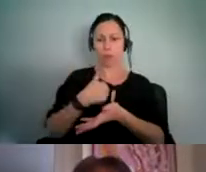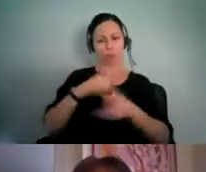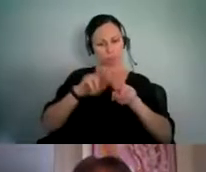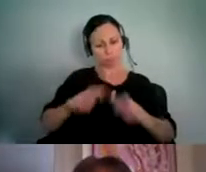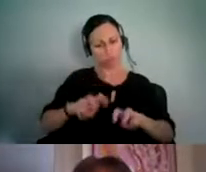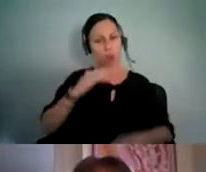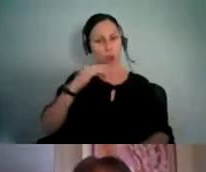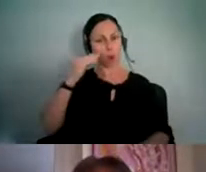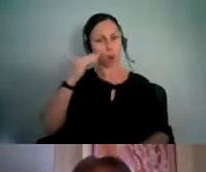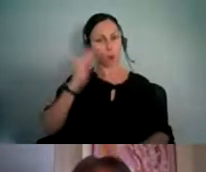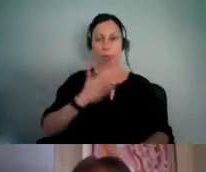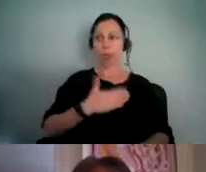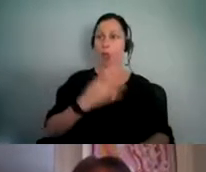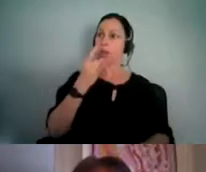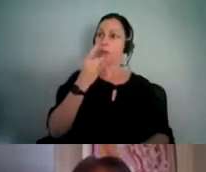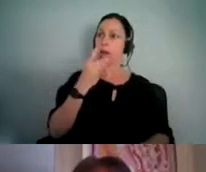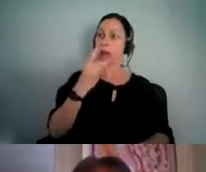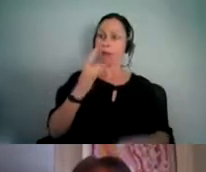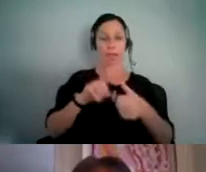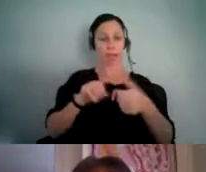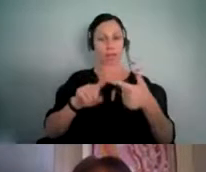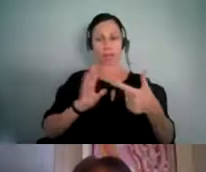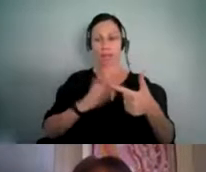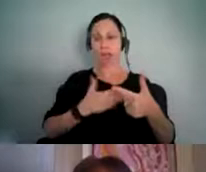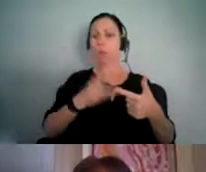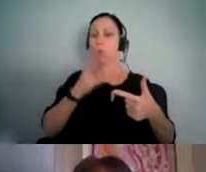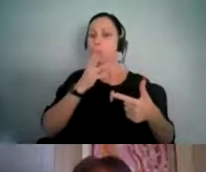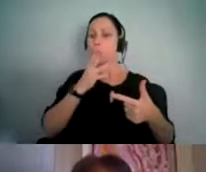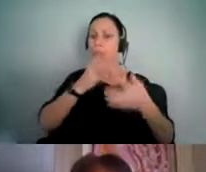We look at water fountains that have refillable water bottles.